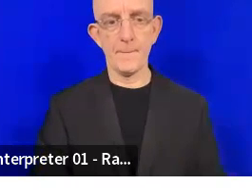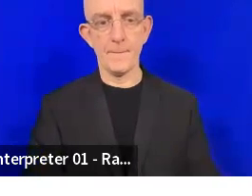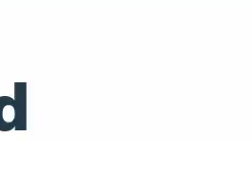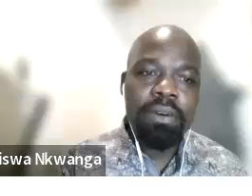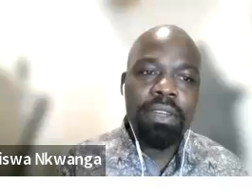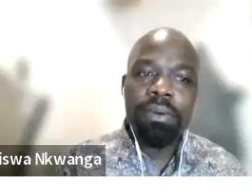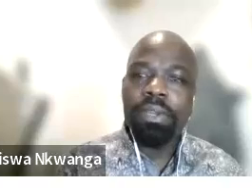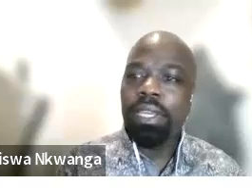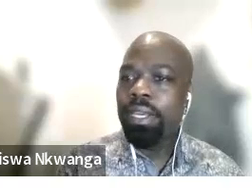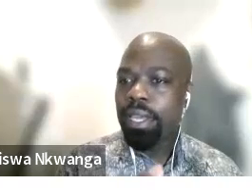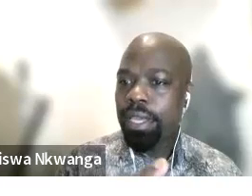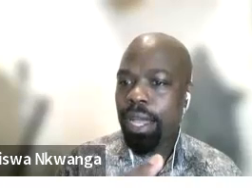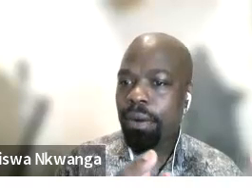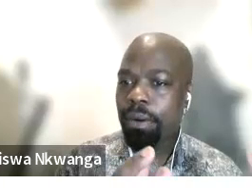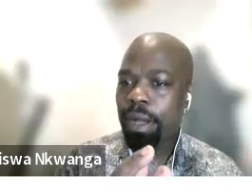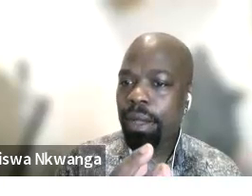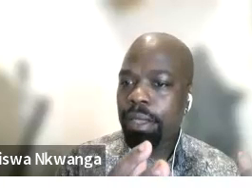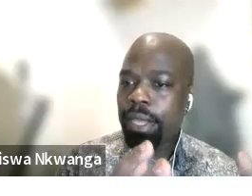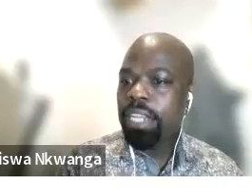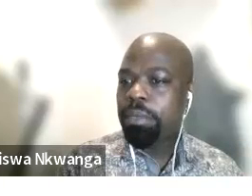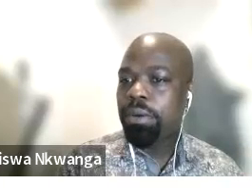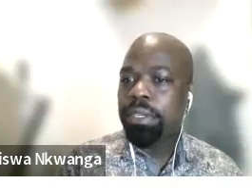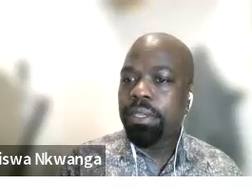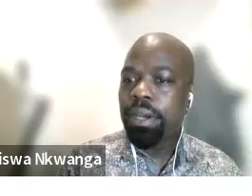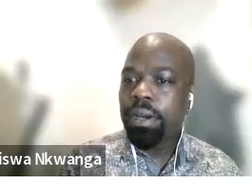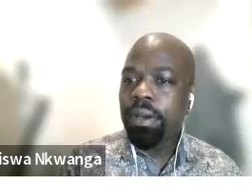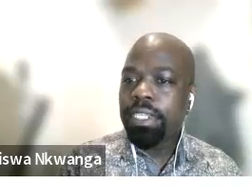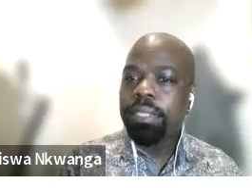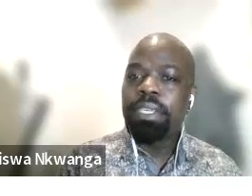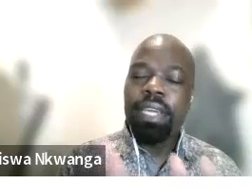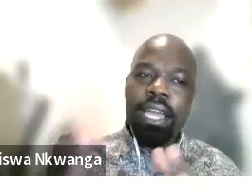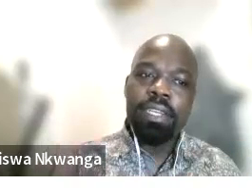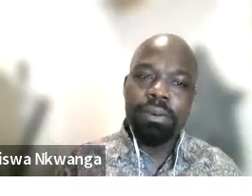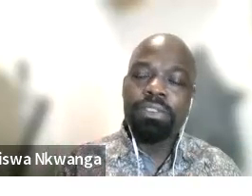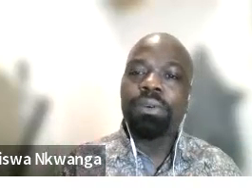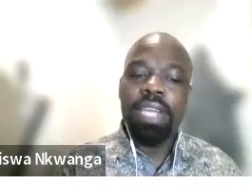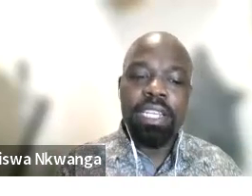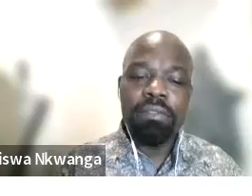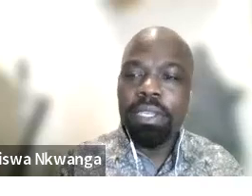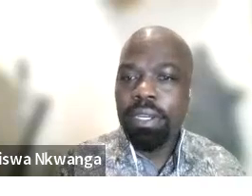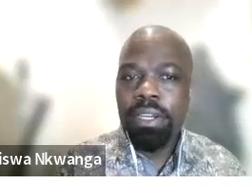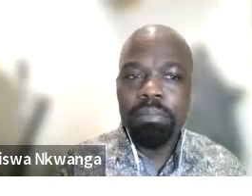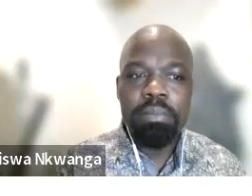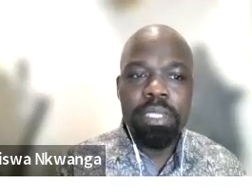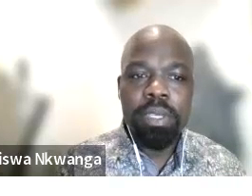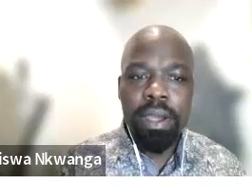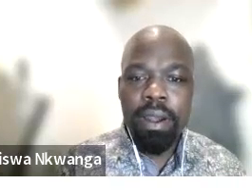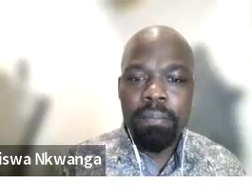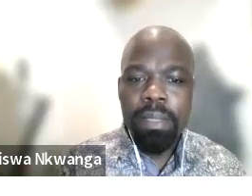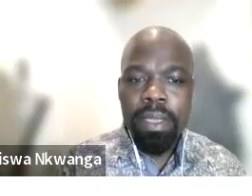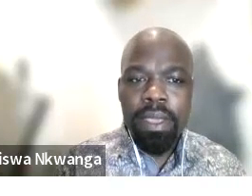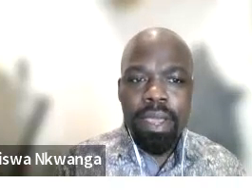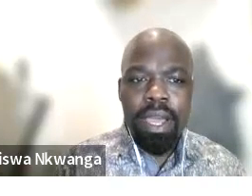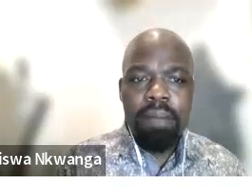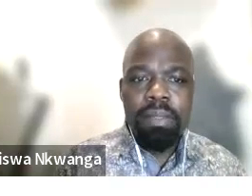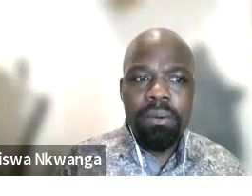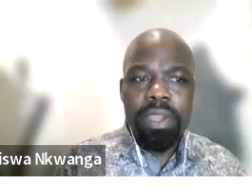health, including the high level meeting on TB and also high level meeting on TPBR.